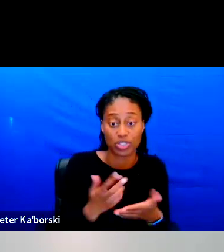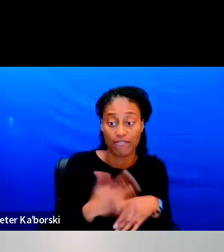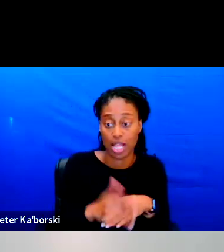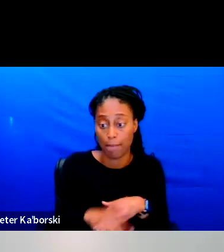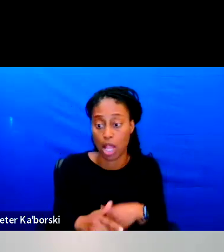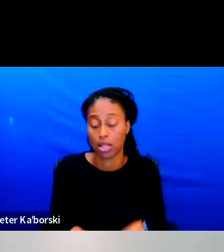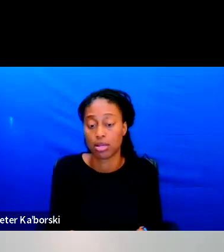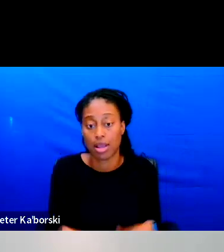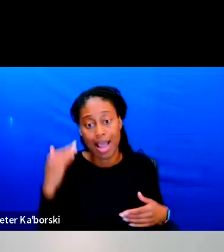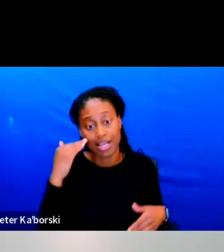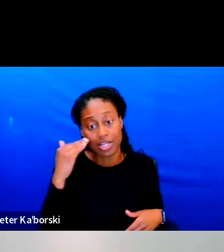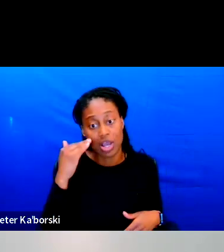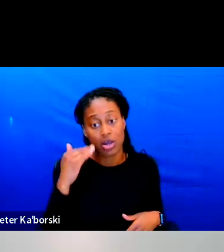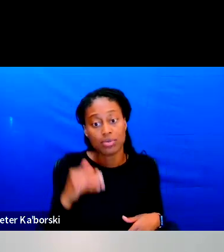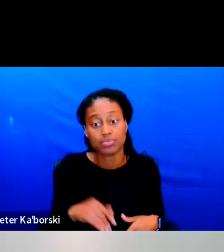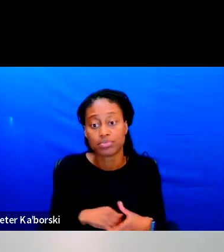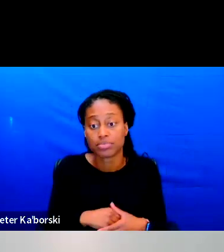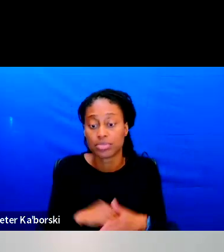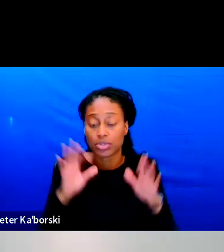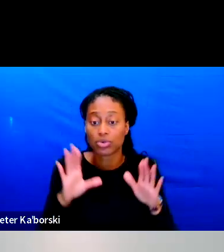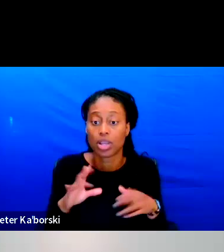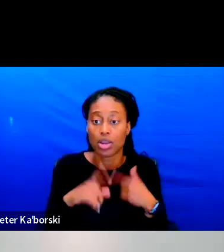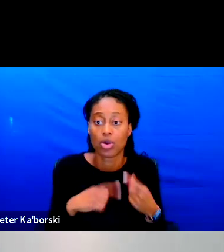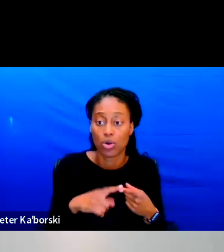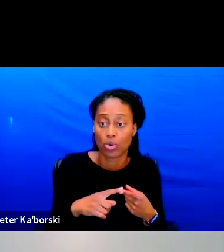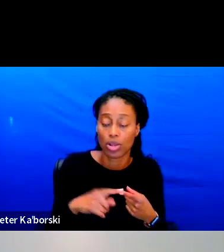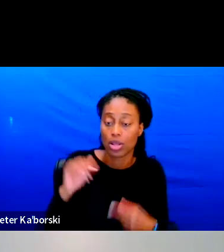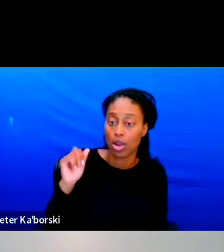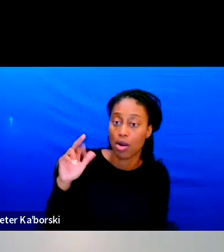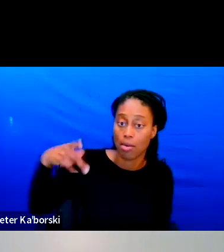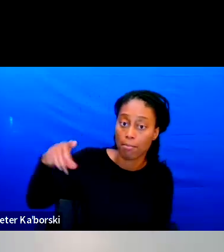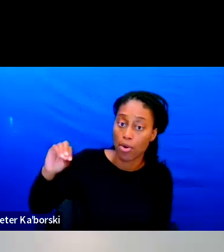Kyle Kleist: I know that it was great when when all the arpa funding came out and there was